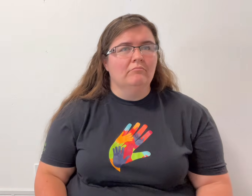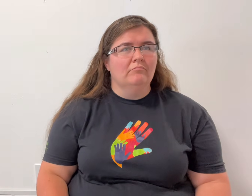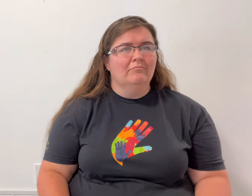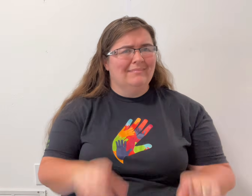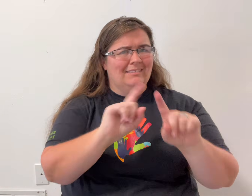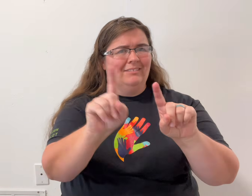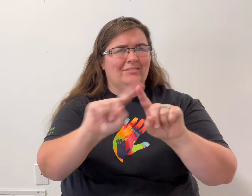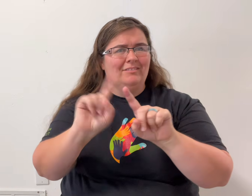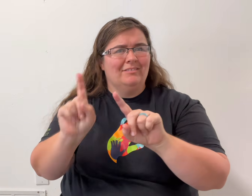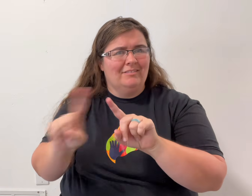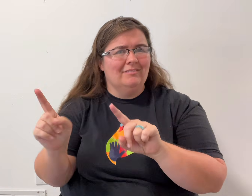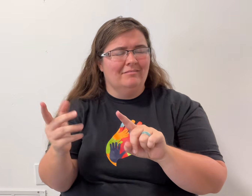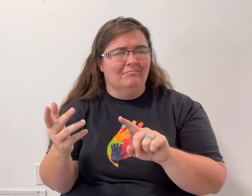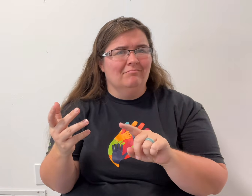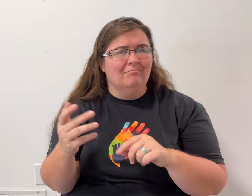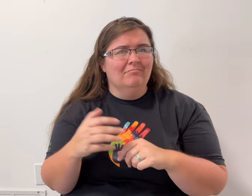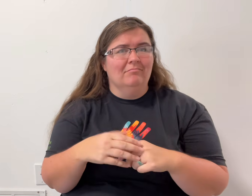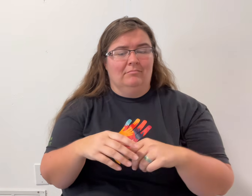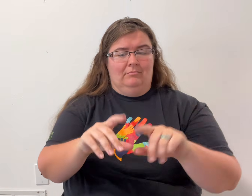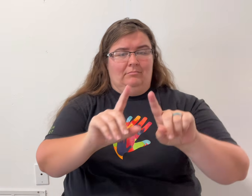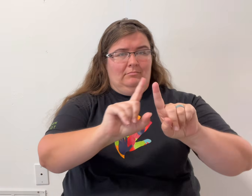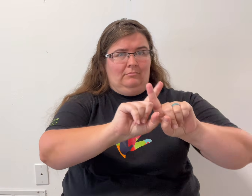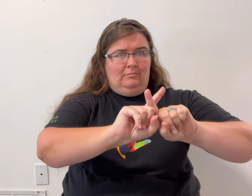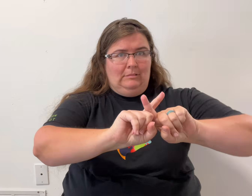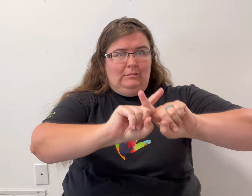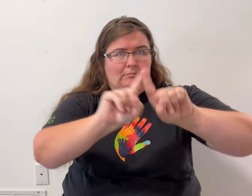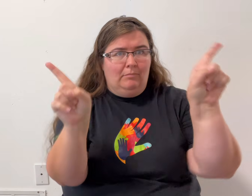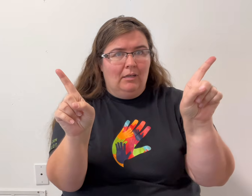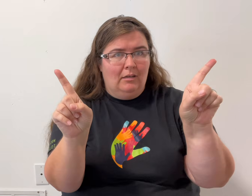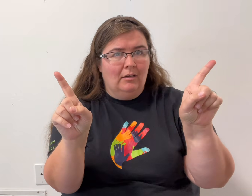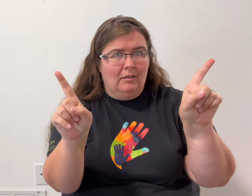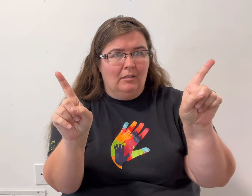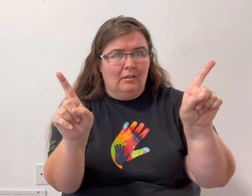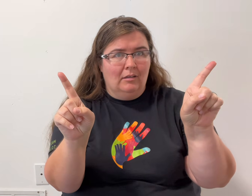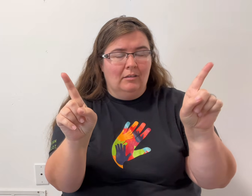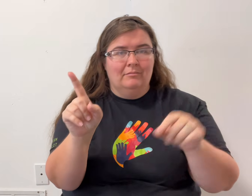DIFFERENT This is the sign for BUT